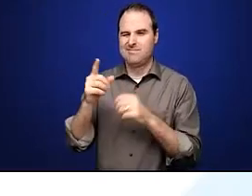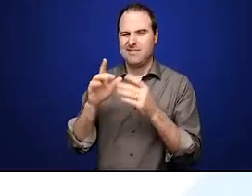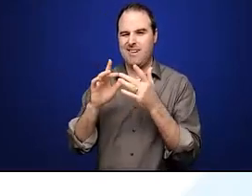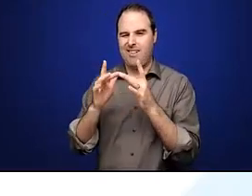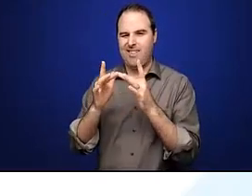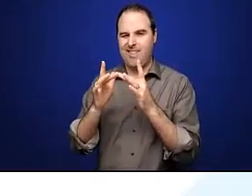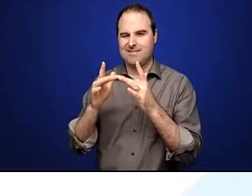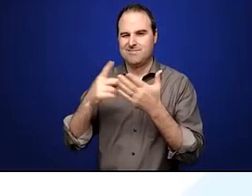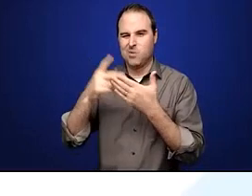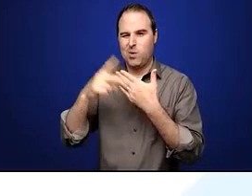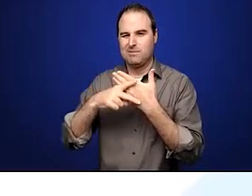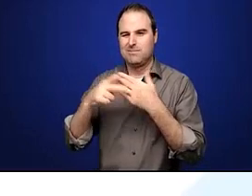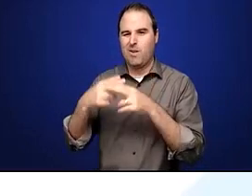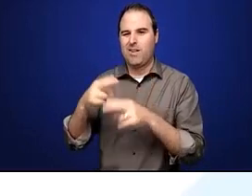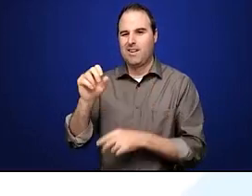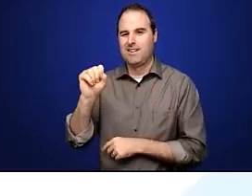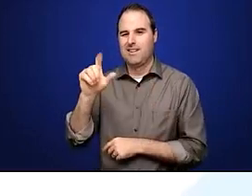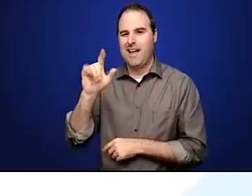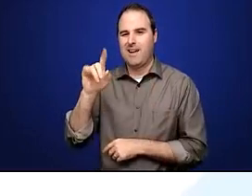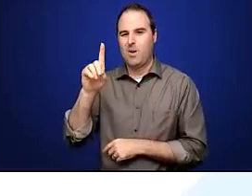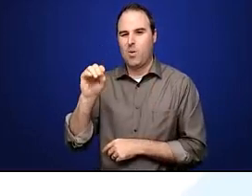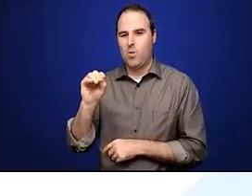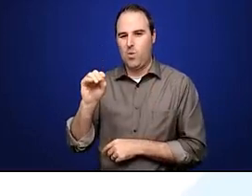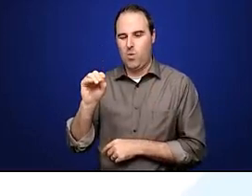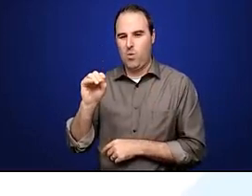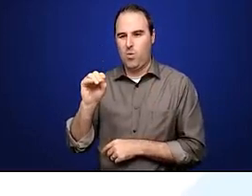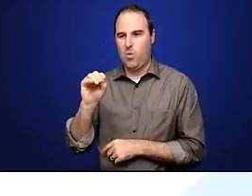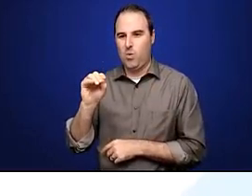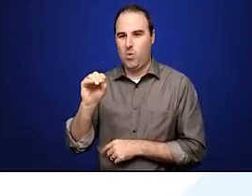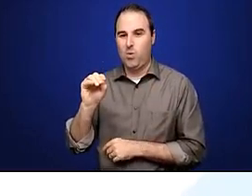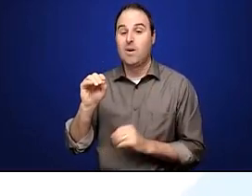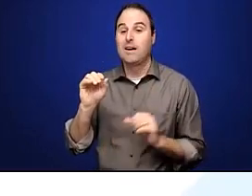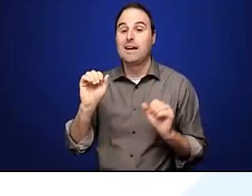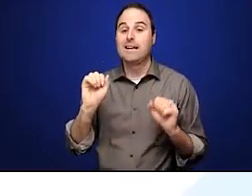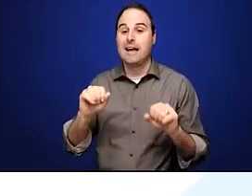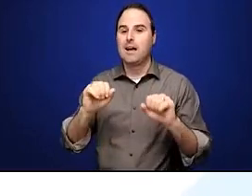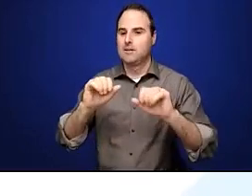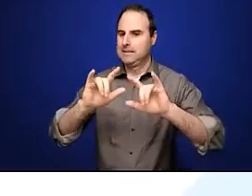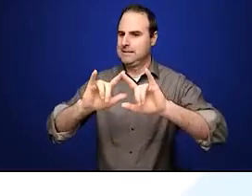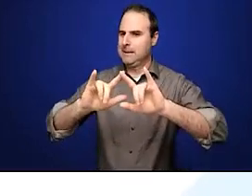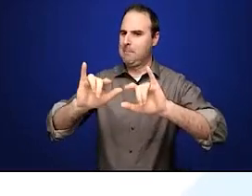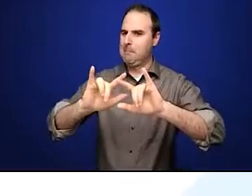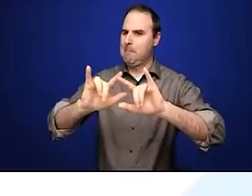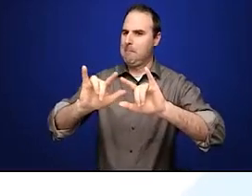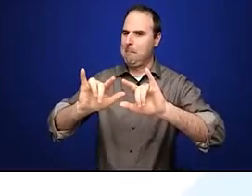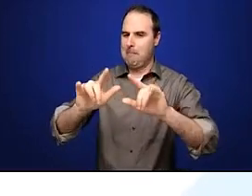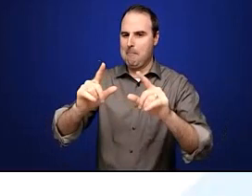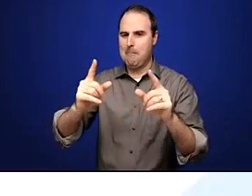allows for in-time questions, questionnaire asking, and you can create word clouds like this.